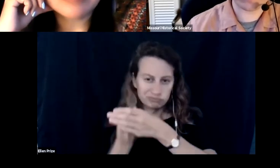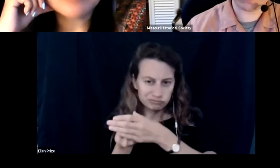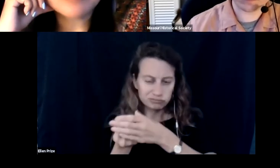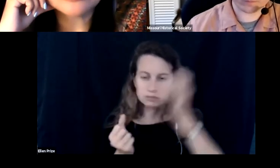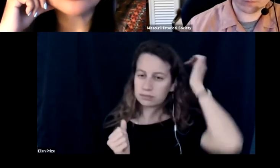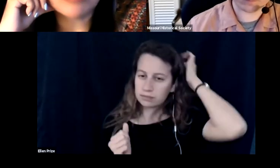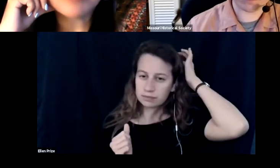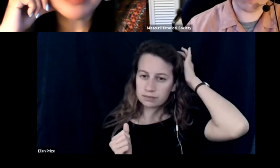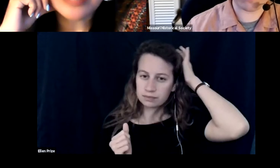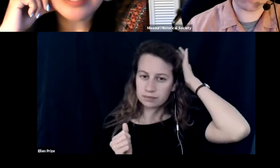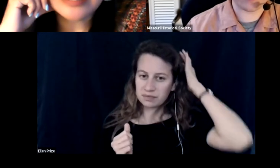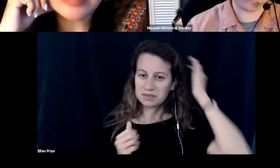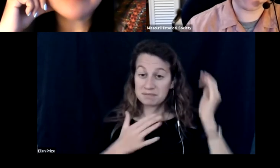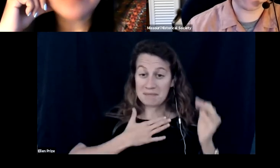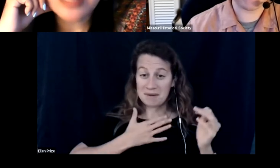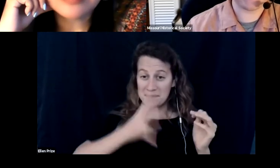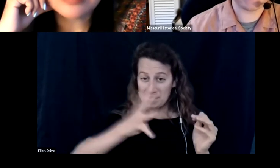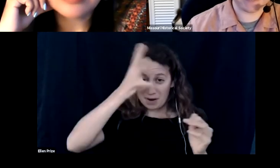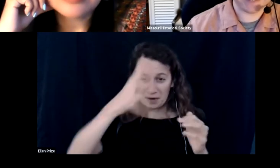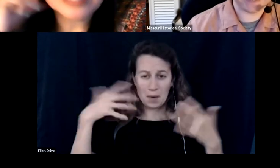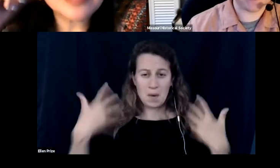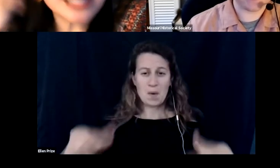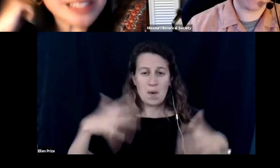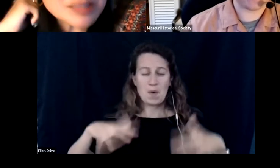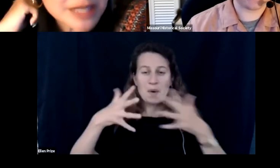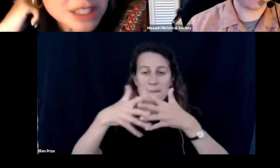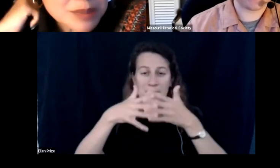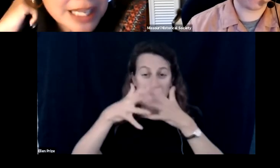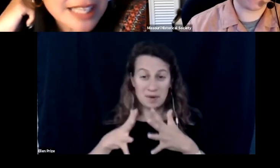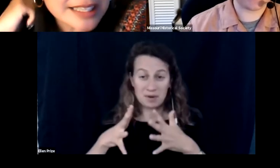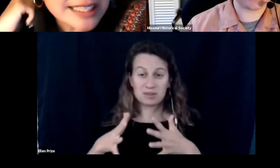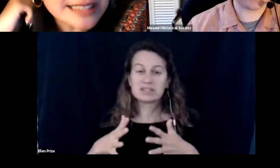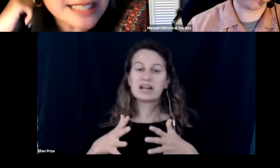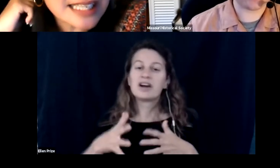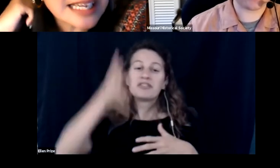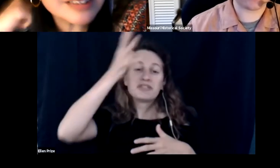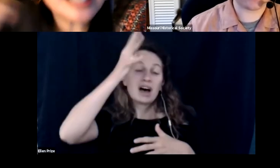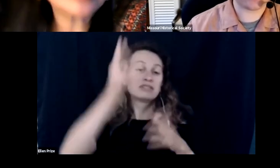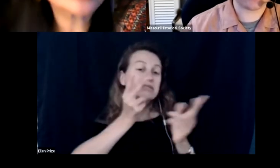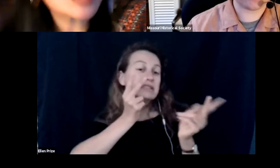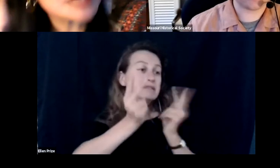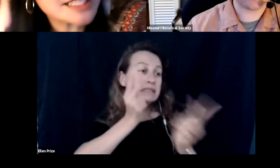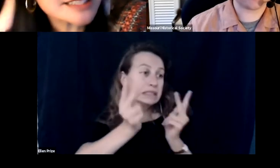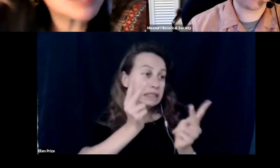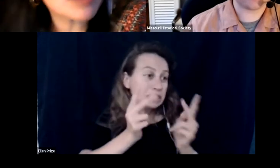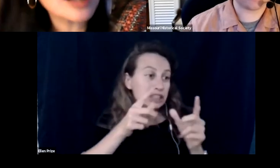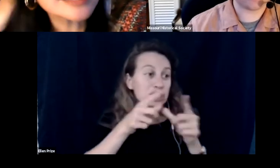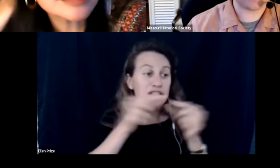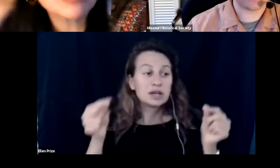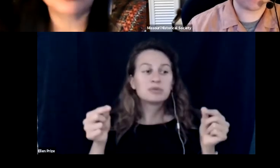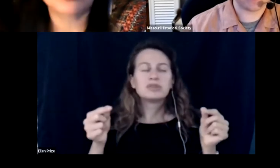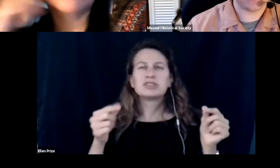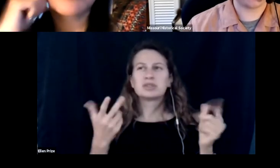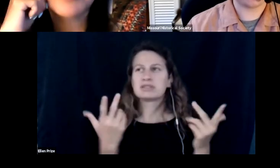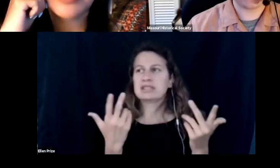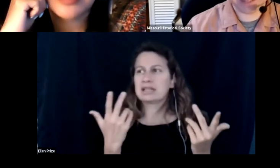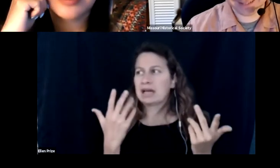we can get back to the q&a here. Um, Ryan? Yes. Should I stop